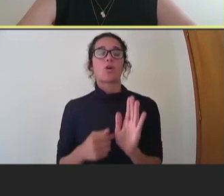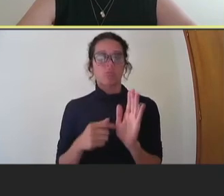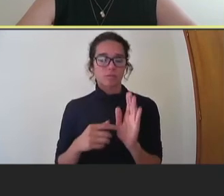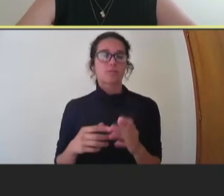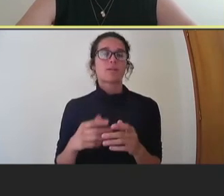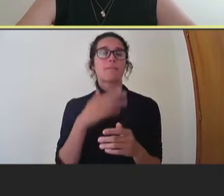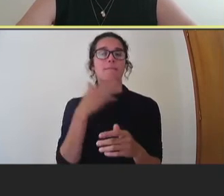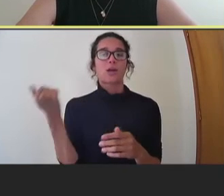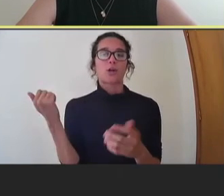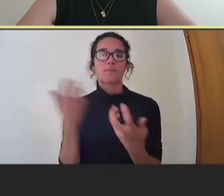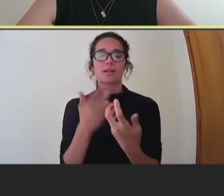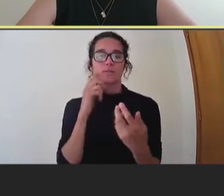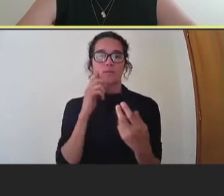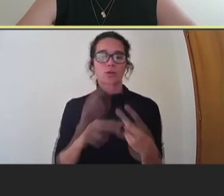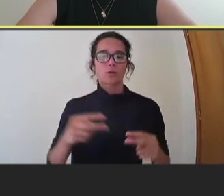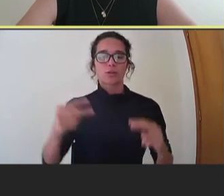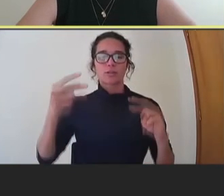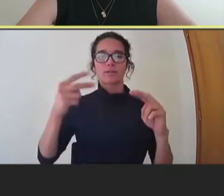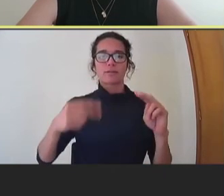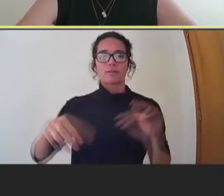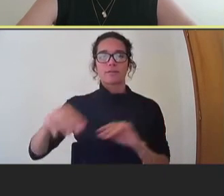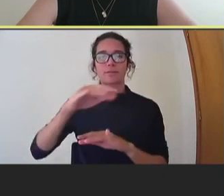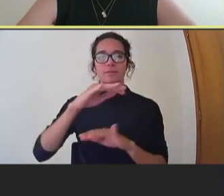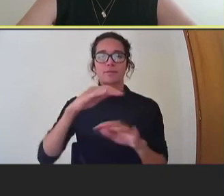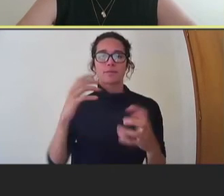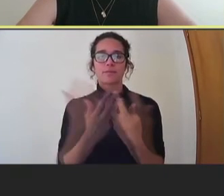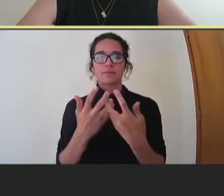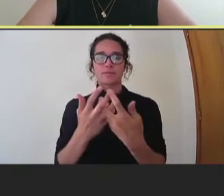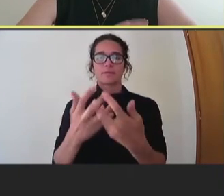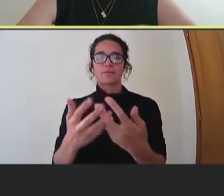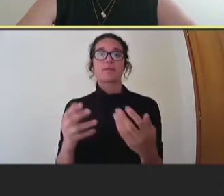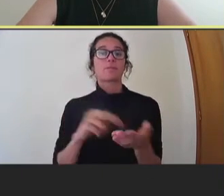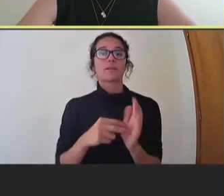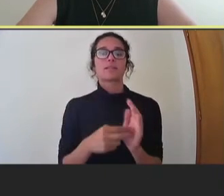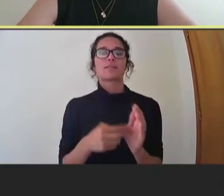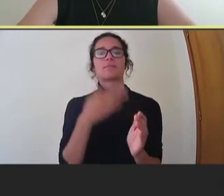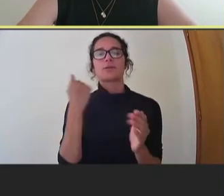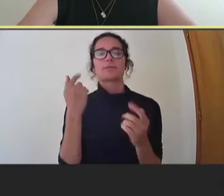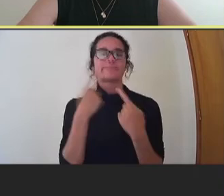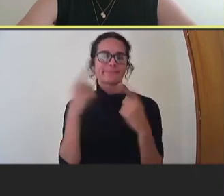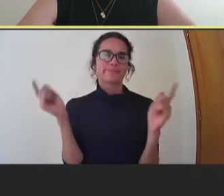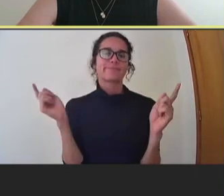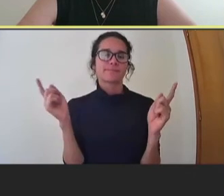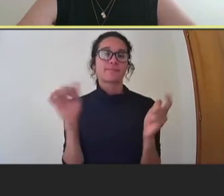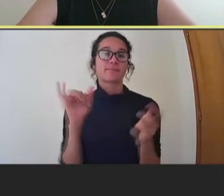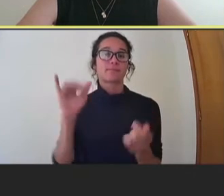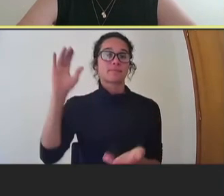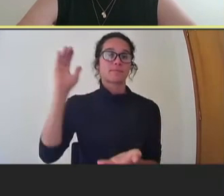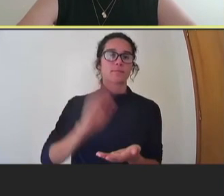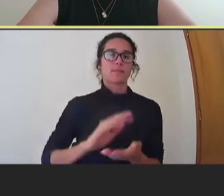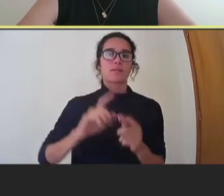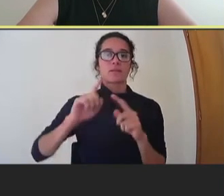which leads to greater effectiveness. It also reduces the dependence on egg-based